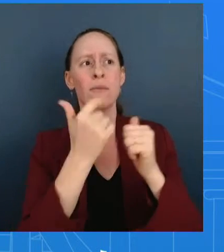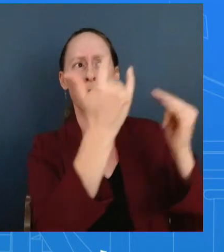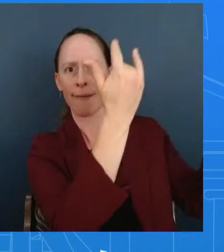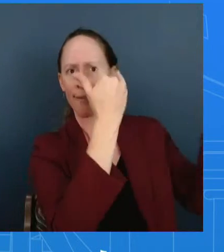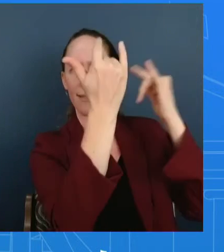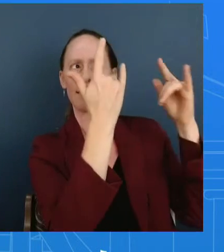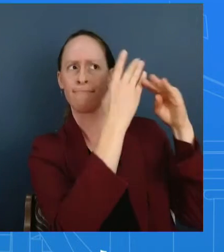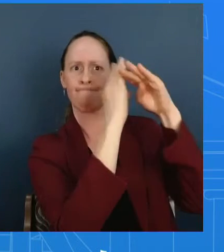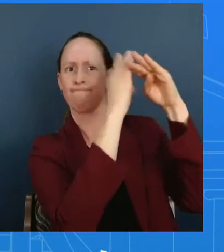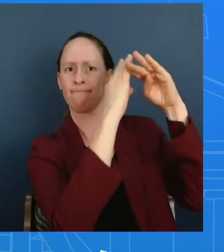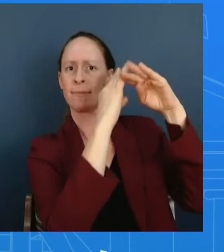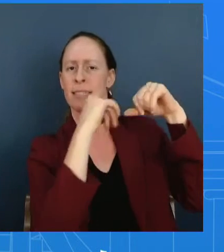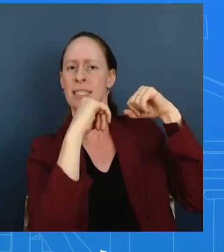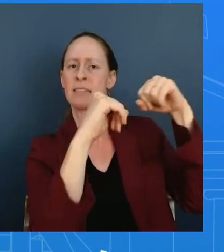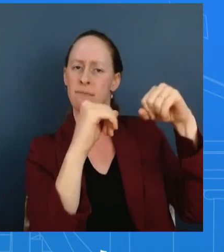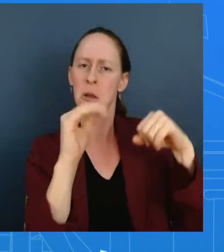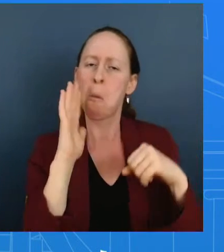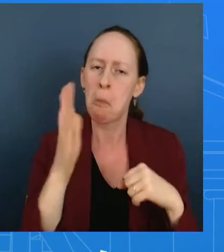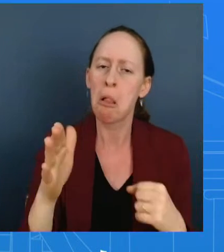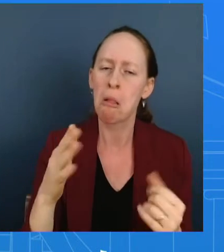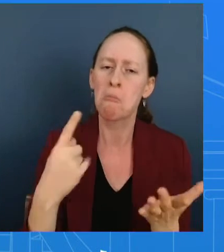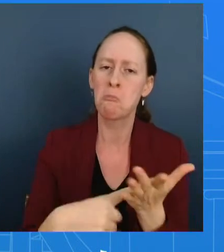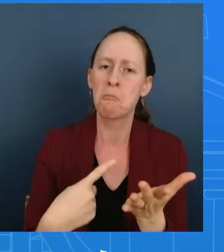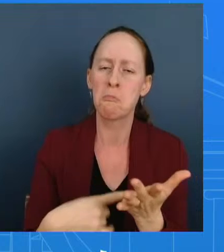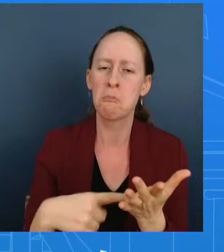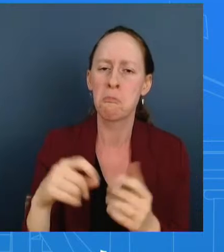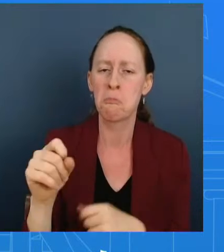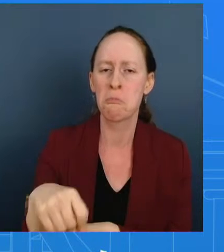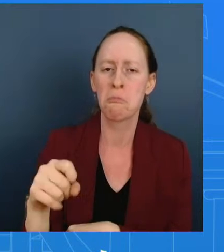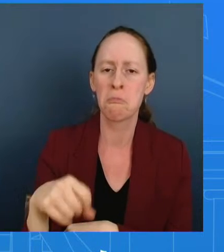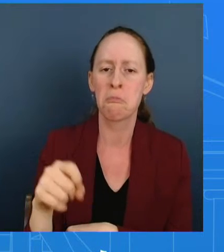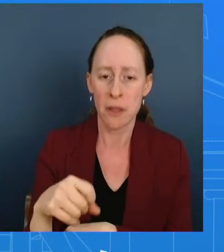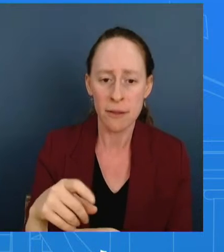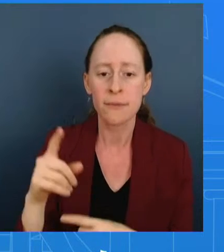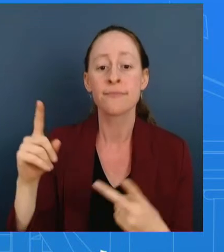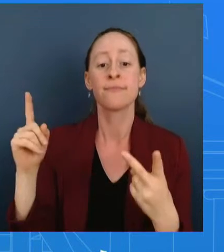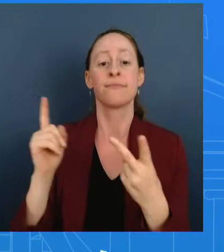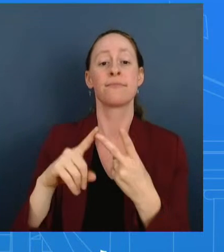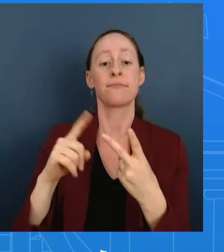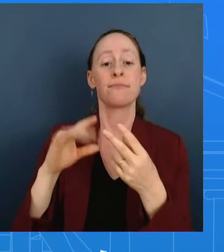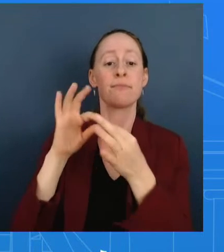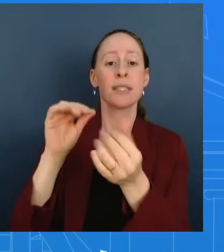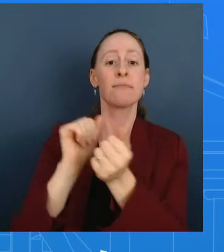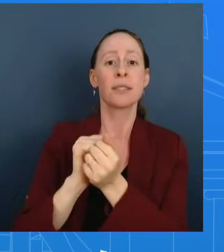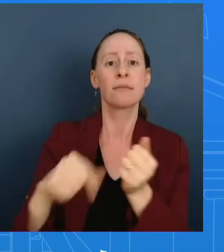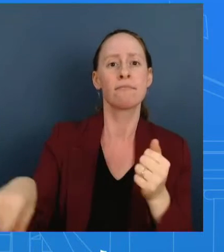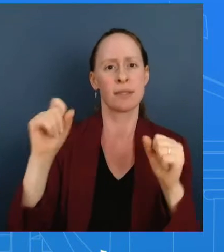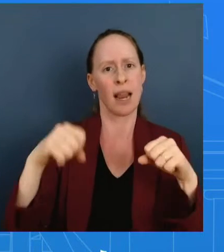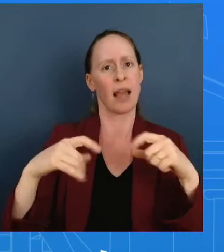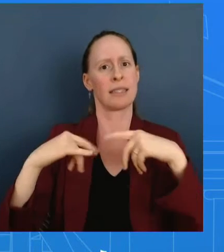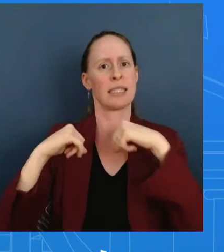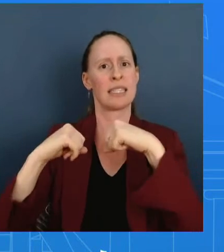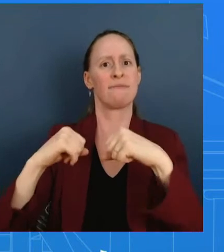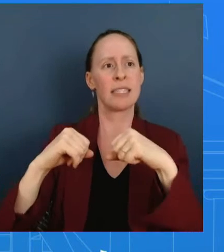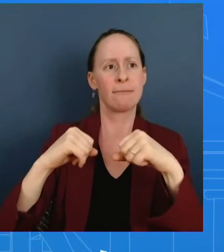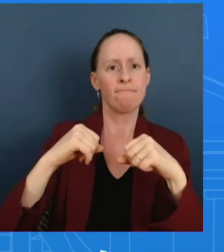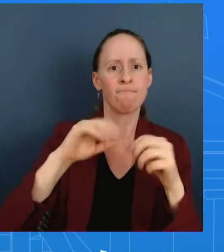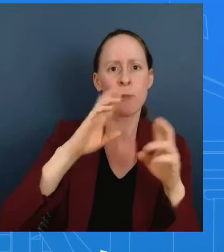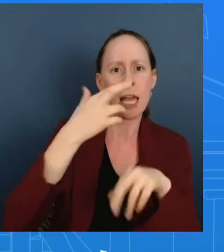on deterrence capabilities, not just with respect to helping Ukraine but -- but boosting the Alliance.